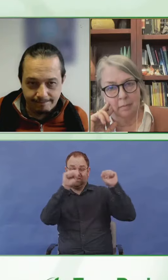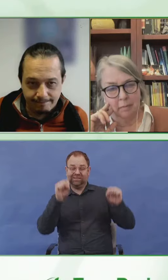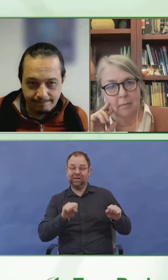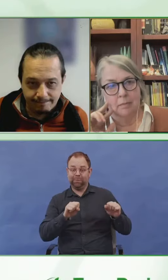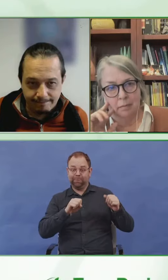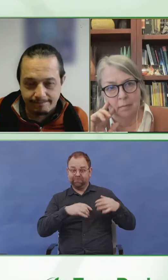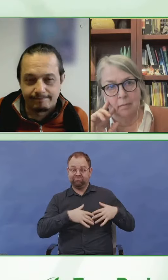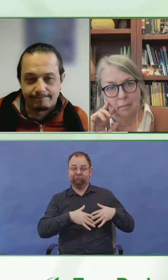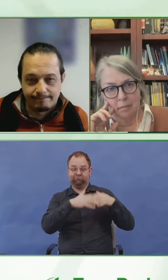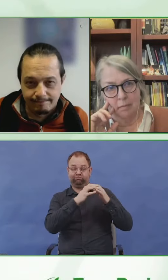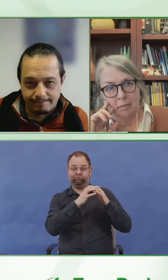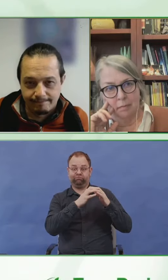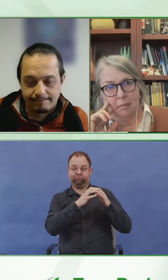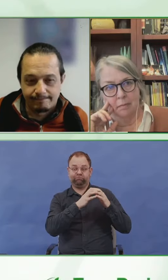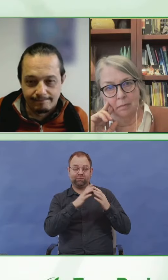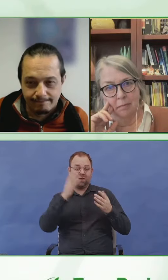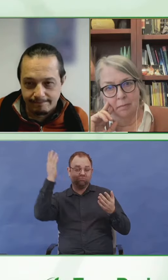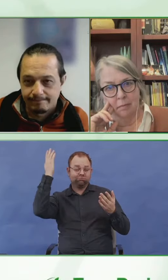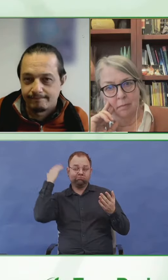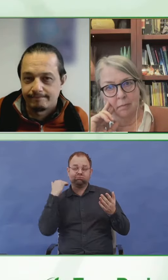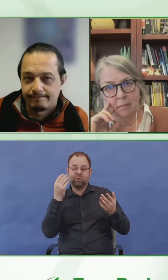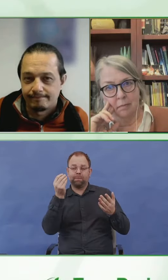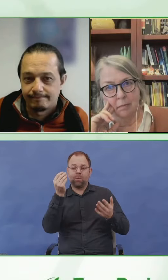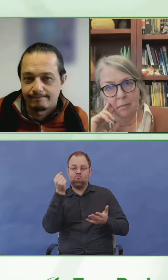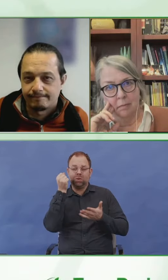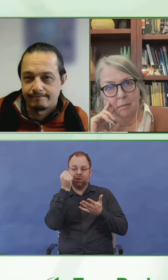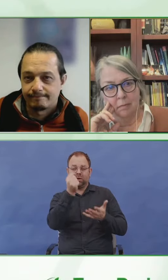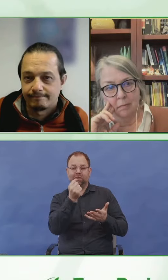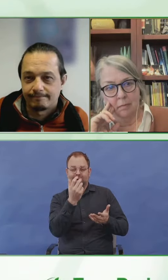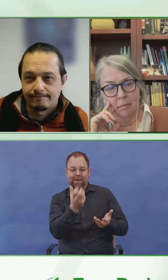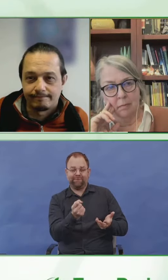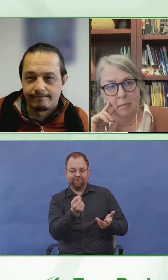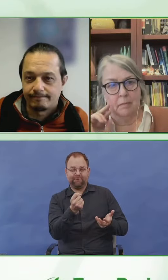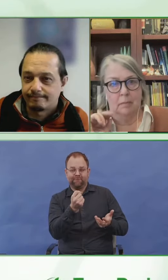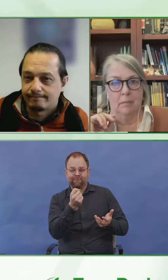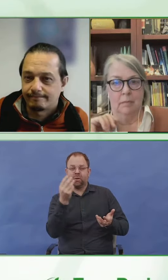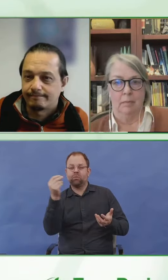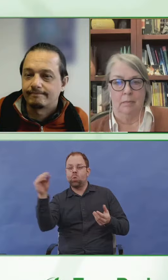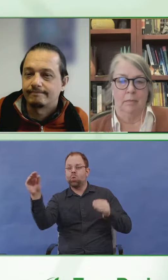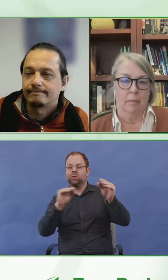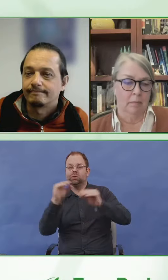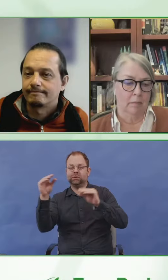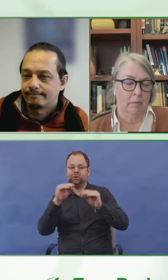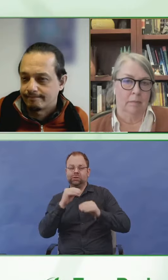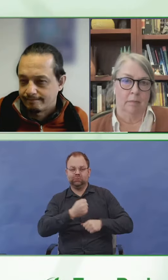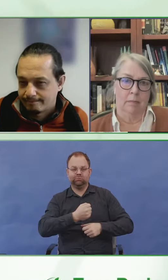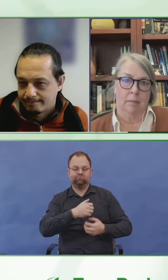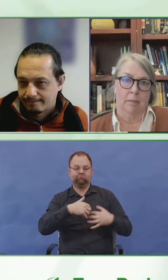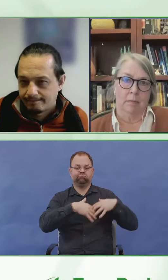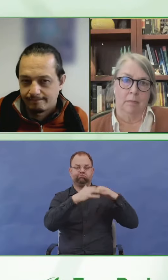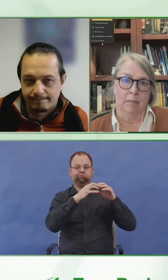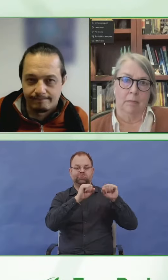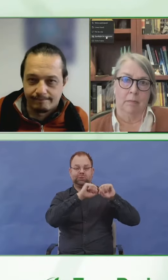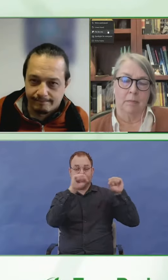Richard, do you want to come in on that? Or Stefan, are you still there?